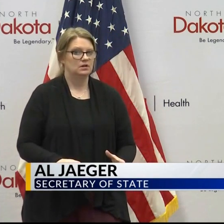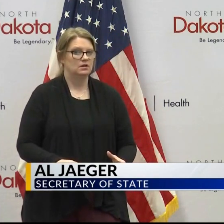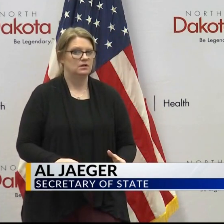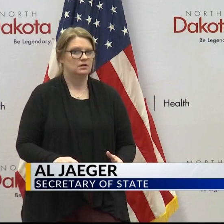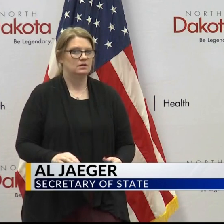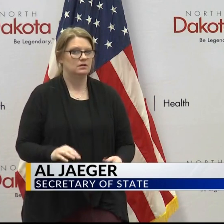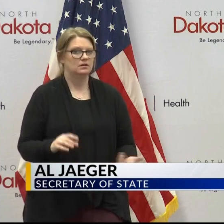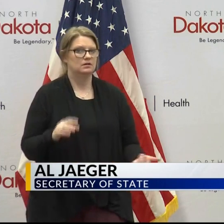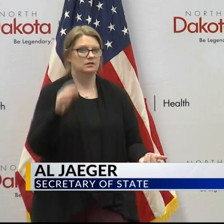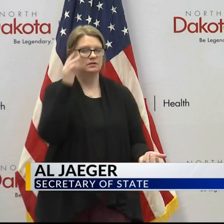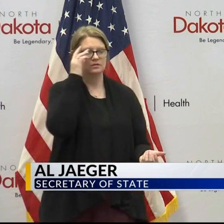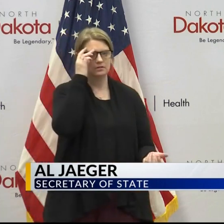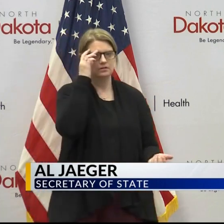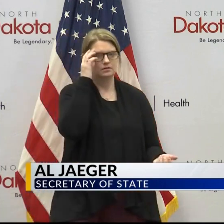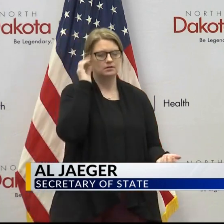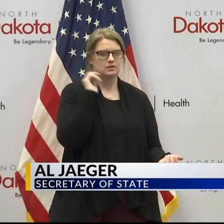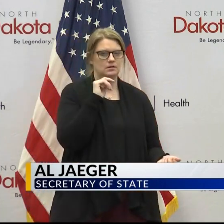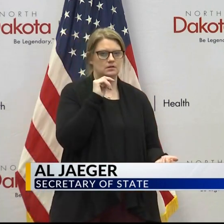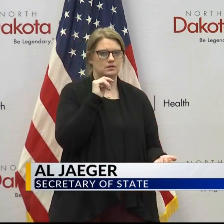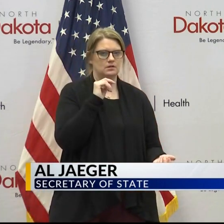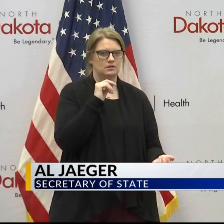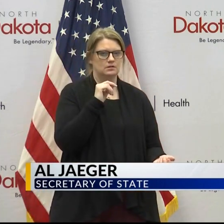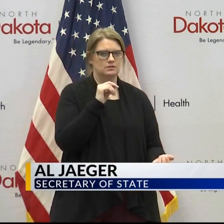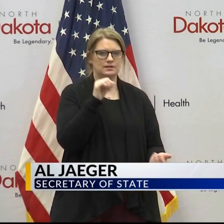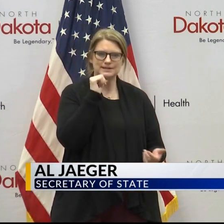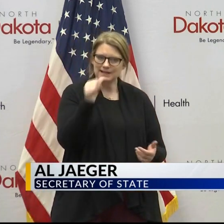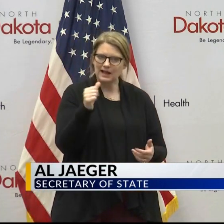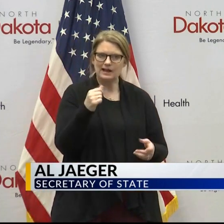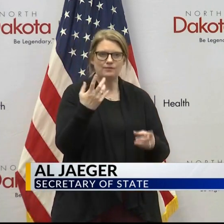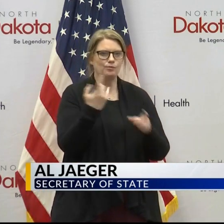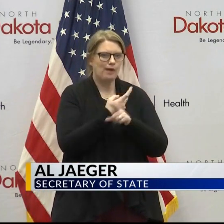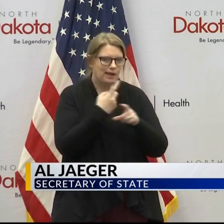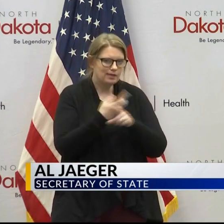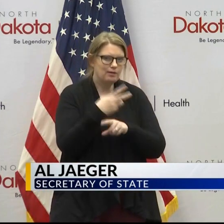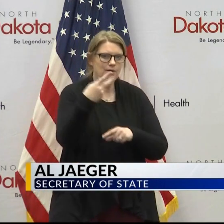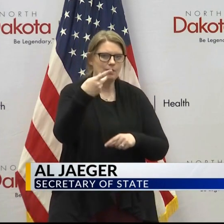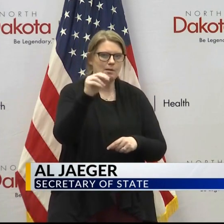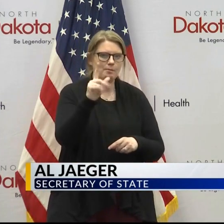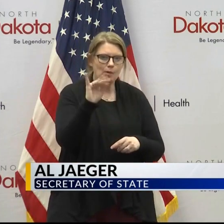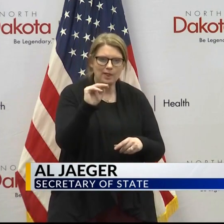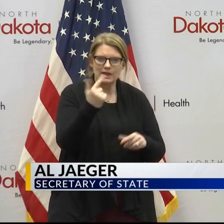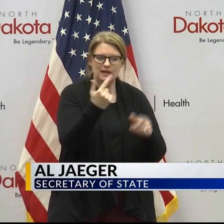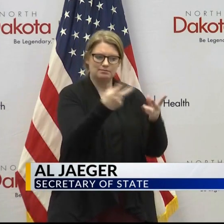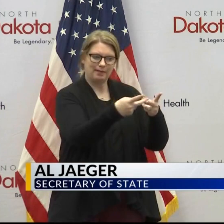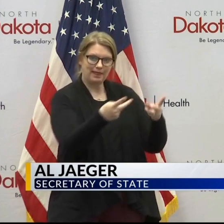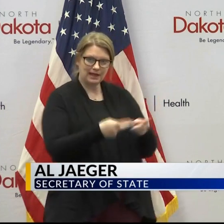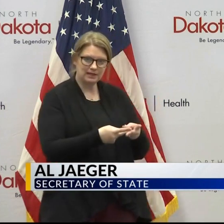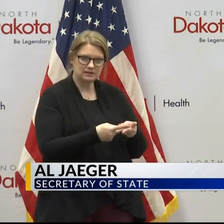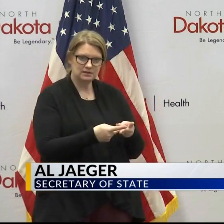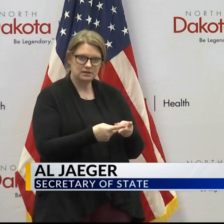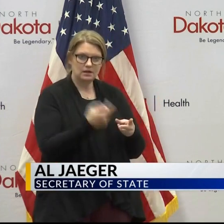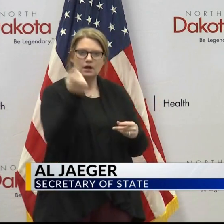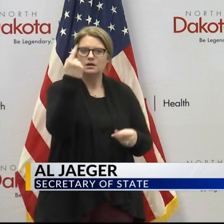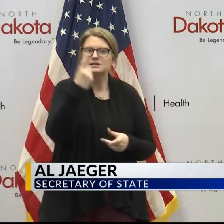ABLE TO DO IN THE STATE AND WHAT THEIR PARTNERS CAN DO WITH THEM. AND SO THAT'S THE MAIN THING FOR THE VOTERS RIGHT NOW, IS